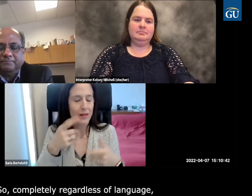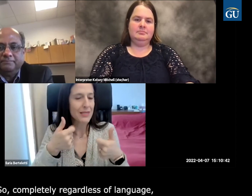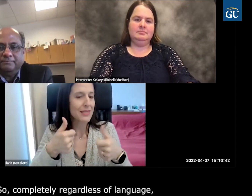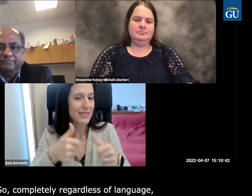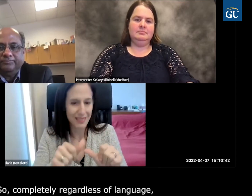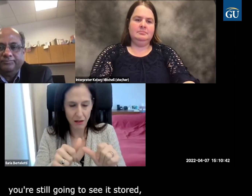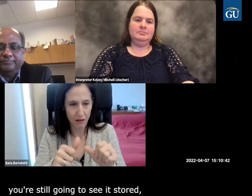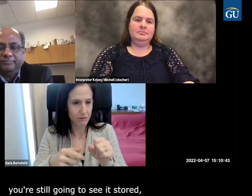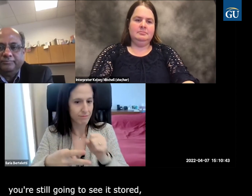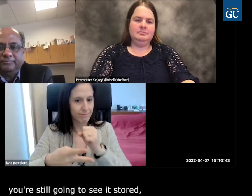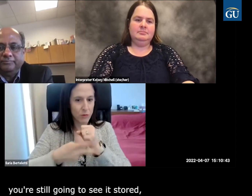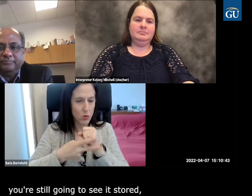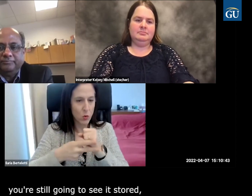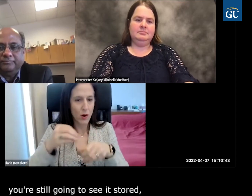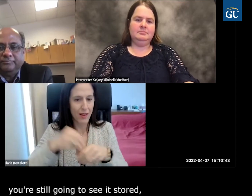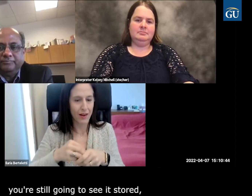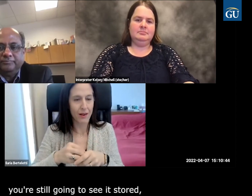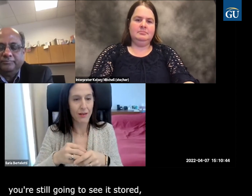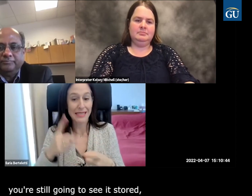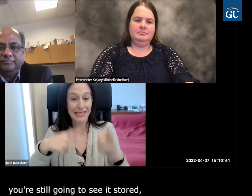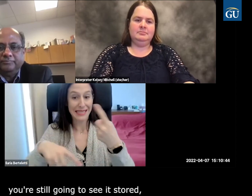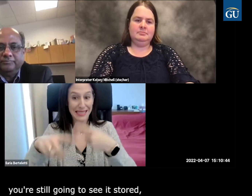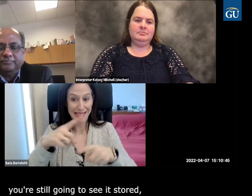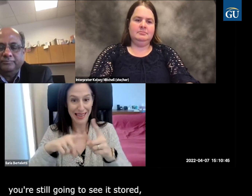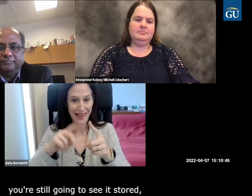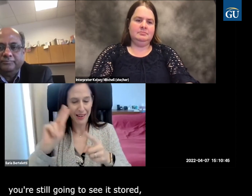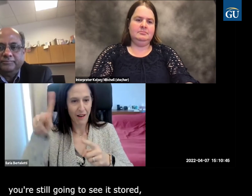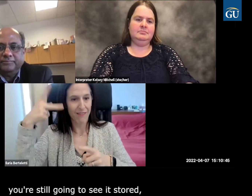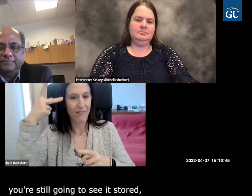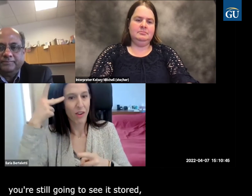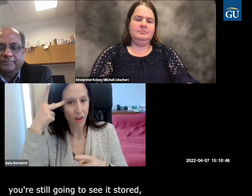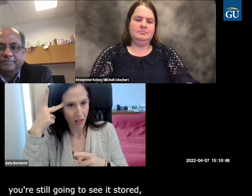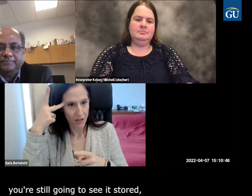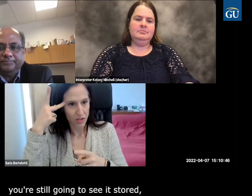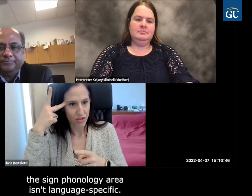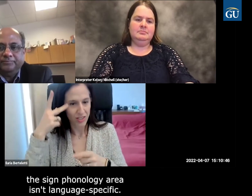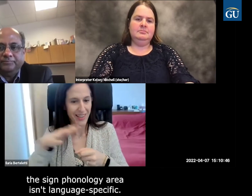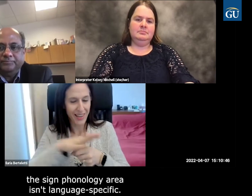um